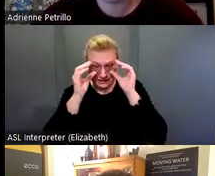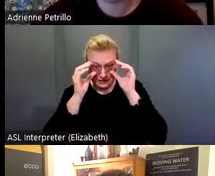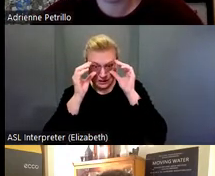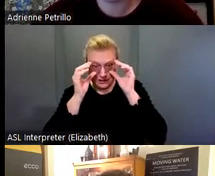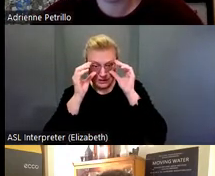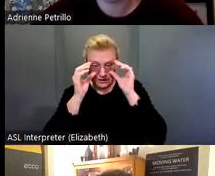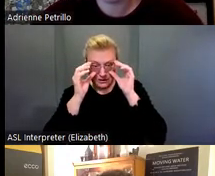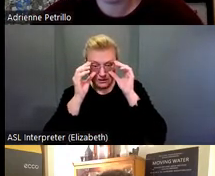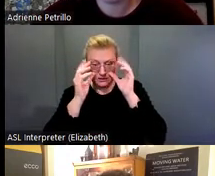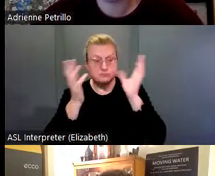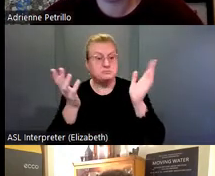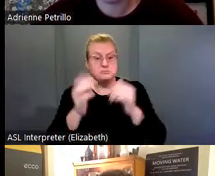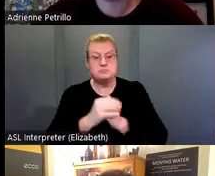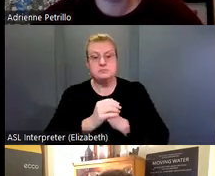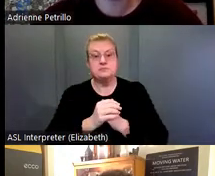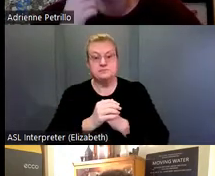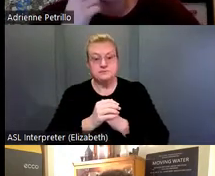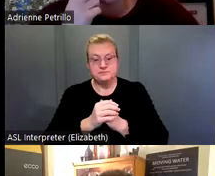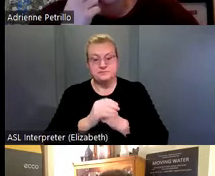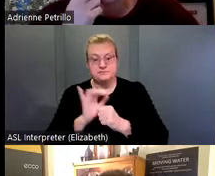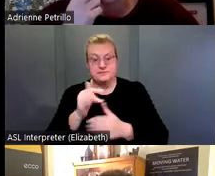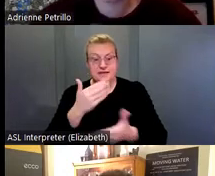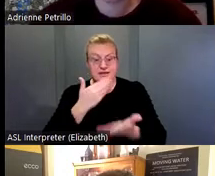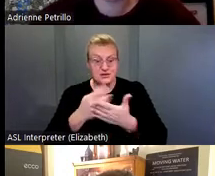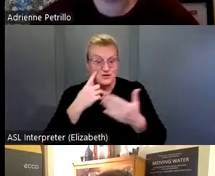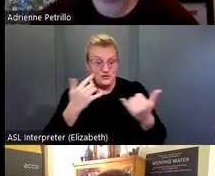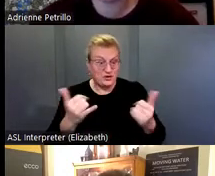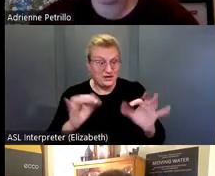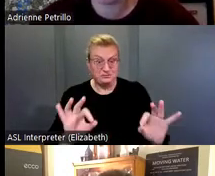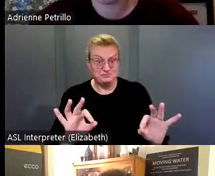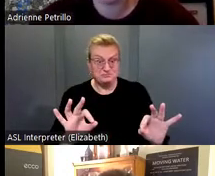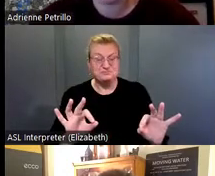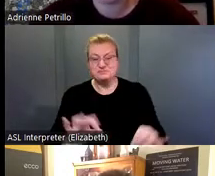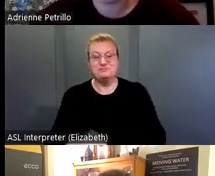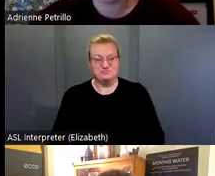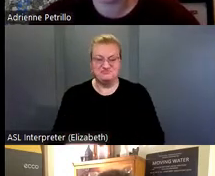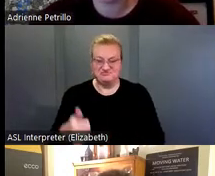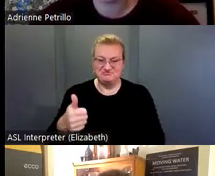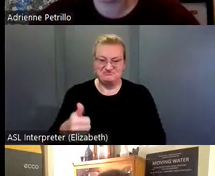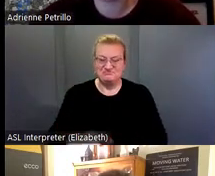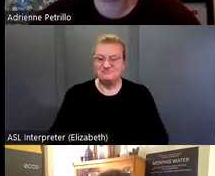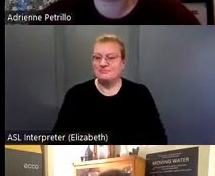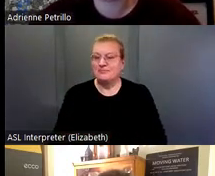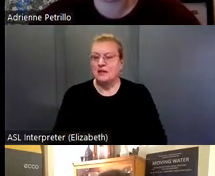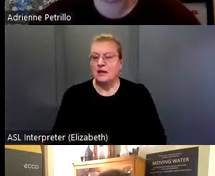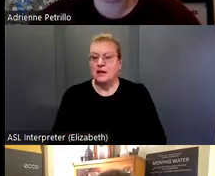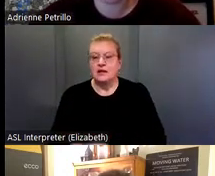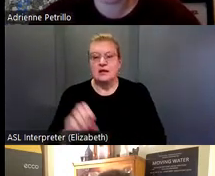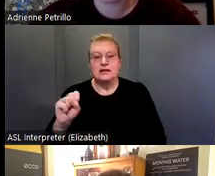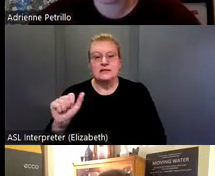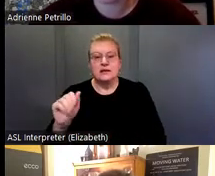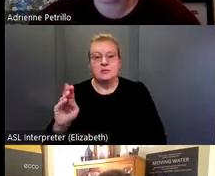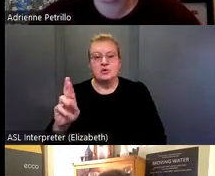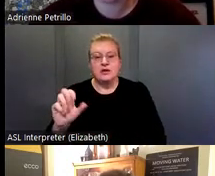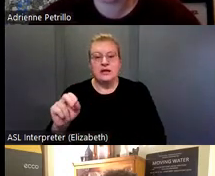And that's probably good for now, yeah? Okay. - That's great. Great. Sabrina, would you like to go next?